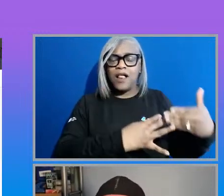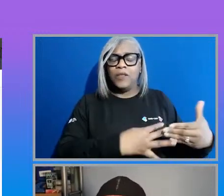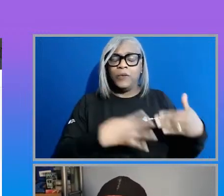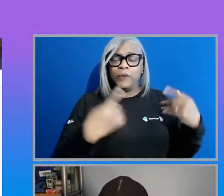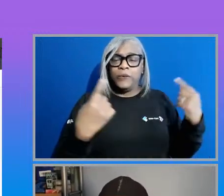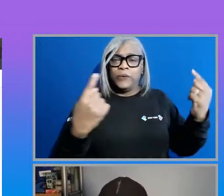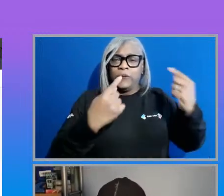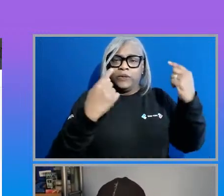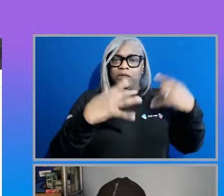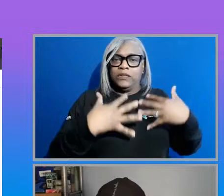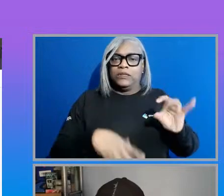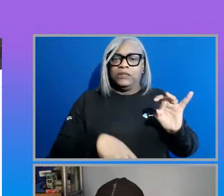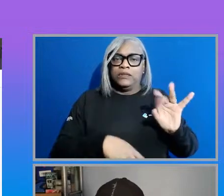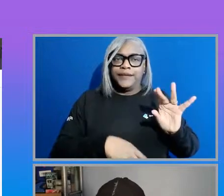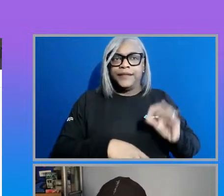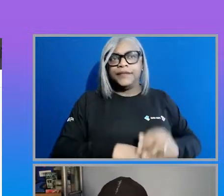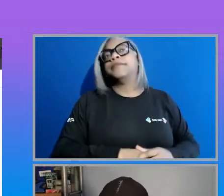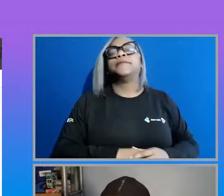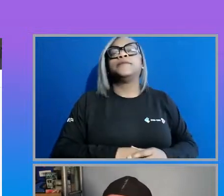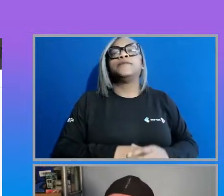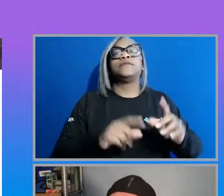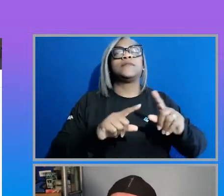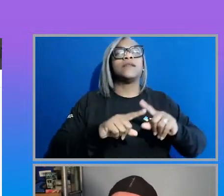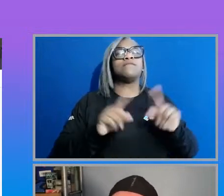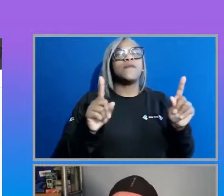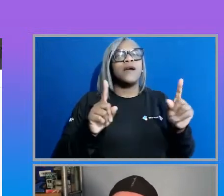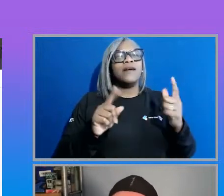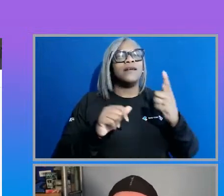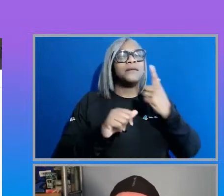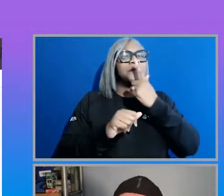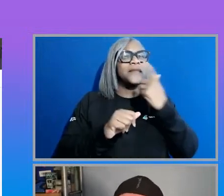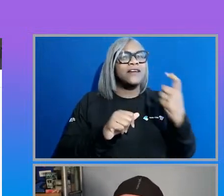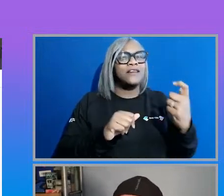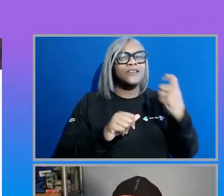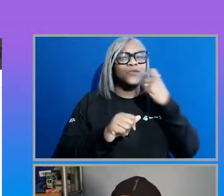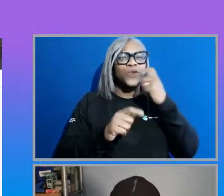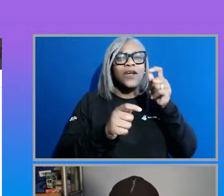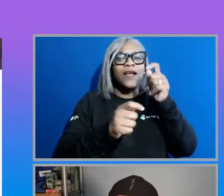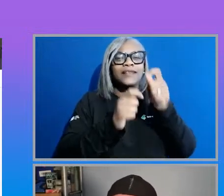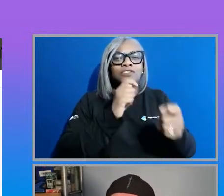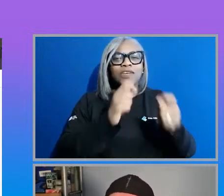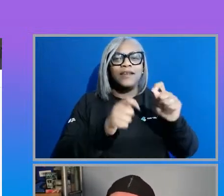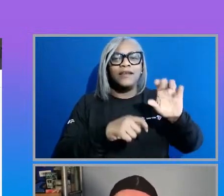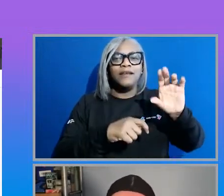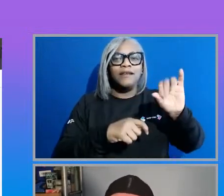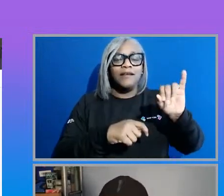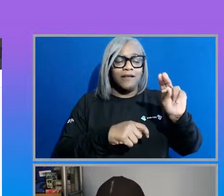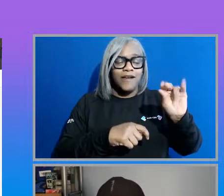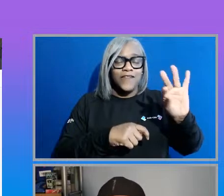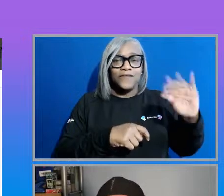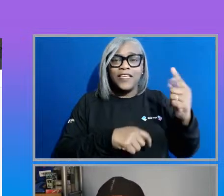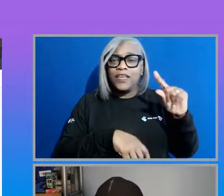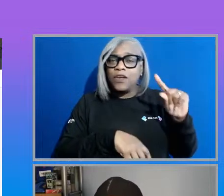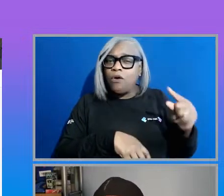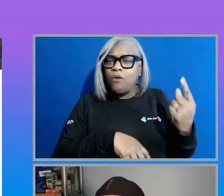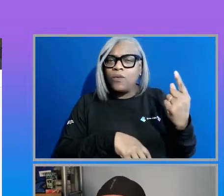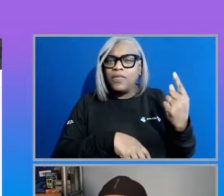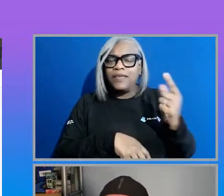a pain. This is a real pain. So but the fact that we're just editing the configuration file